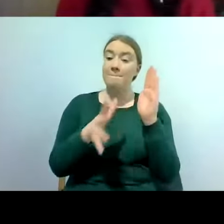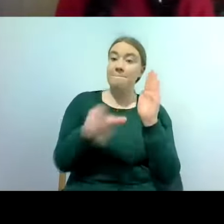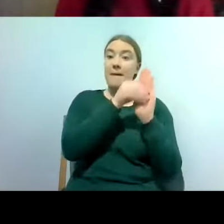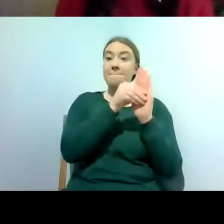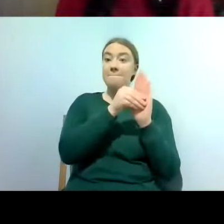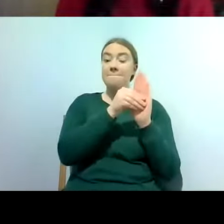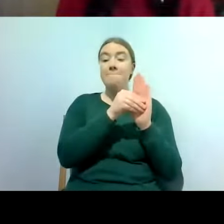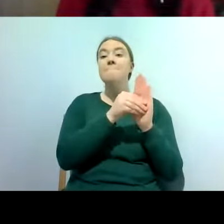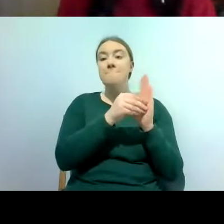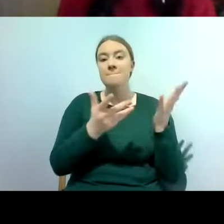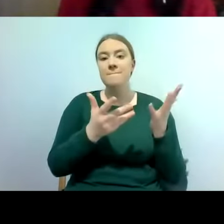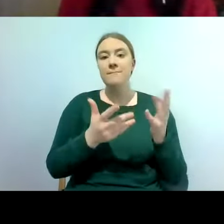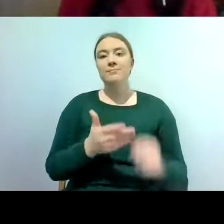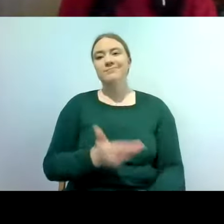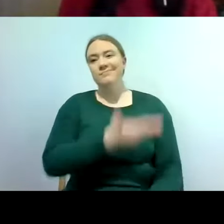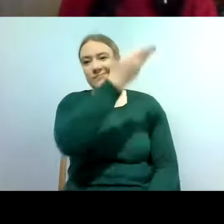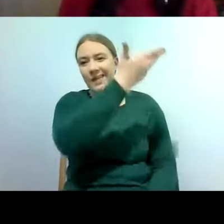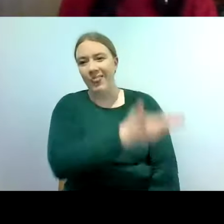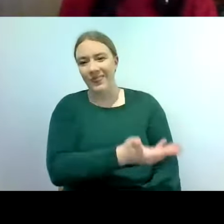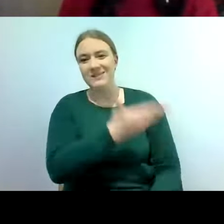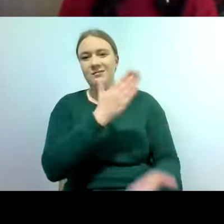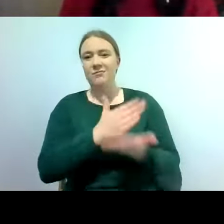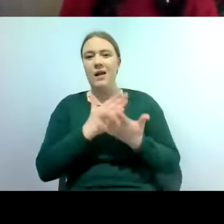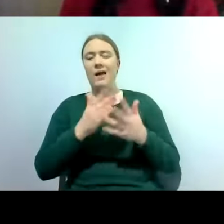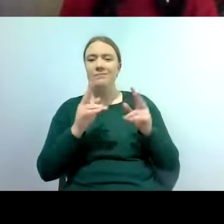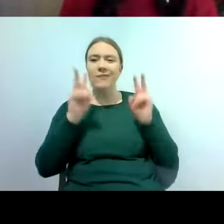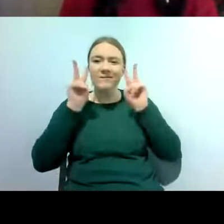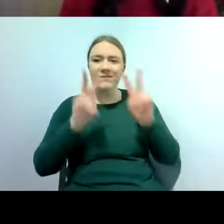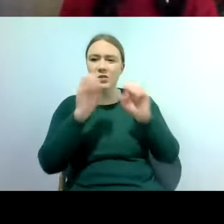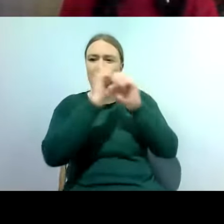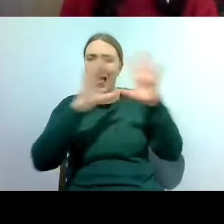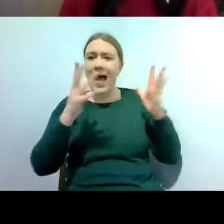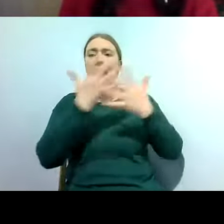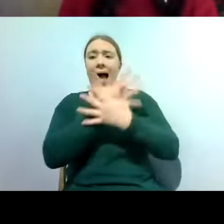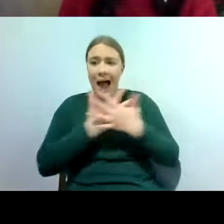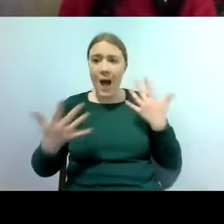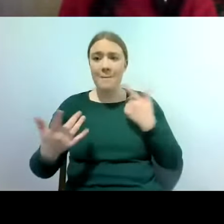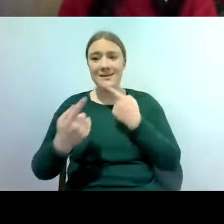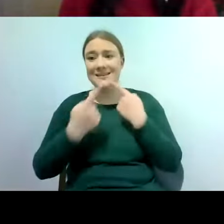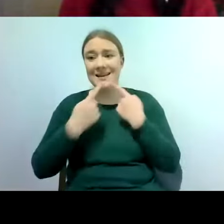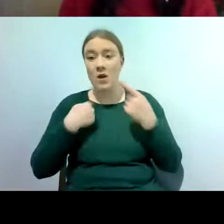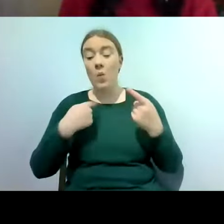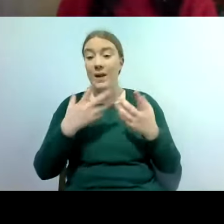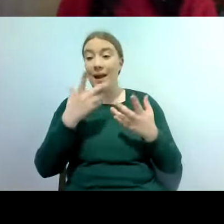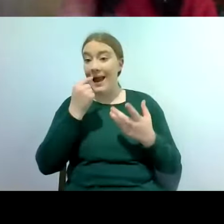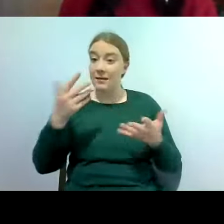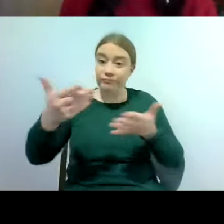and this is just a visualization of how much data we can recover because it's collecting